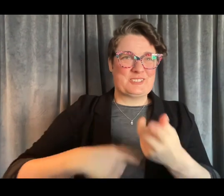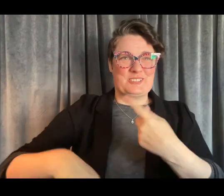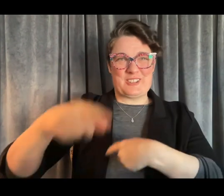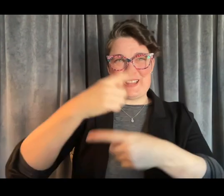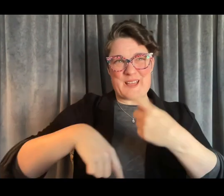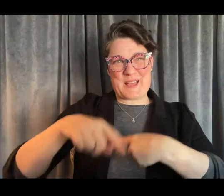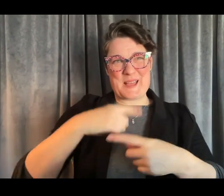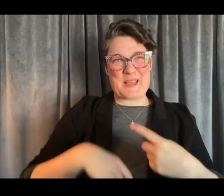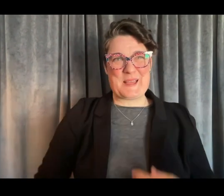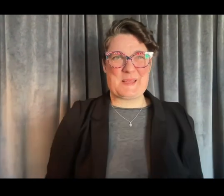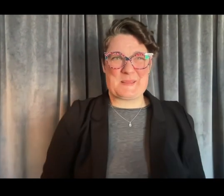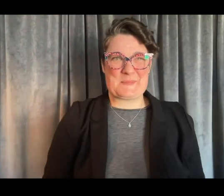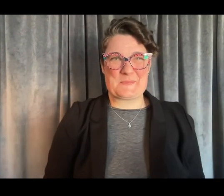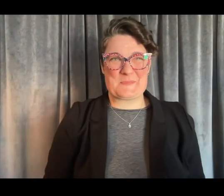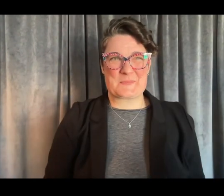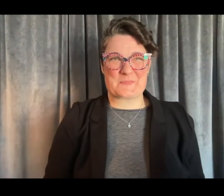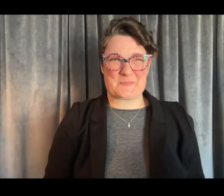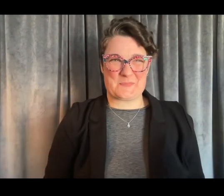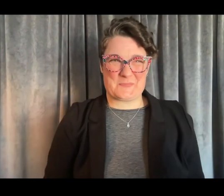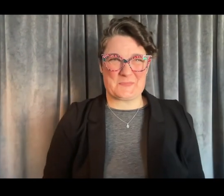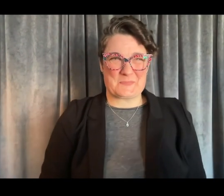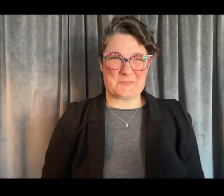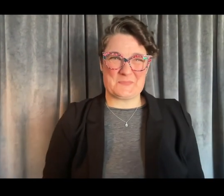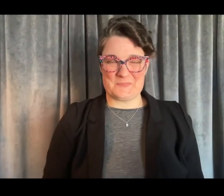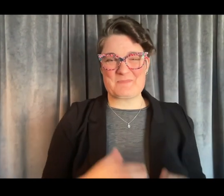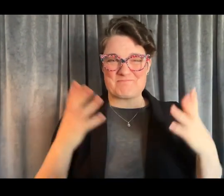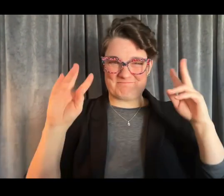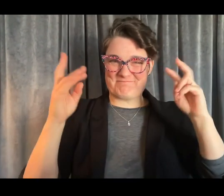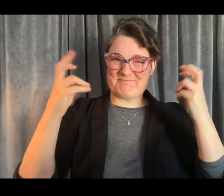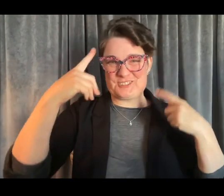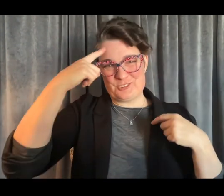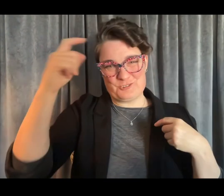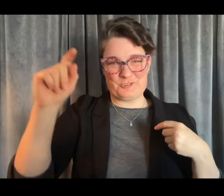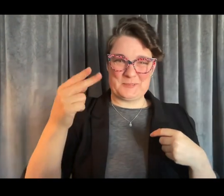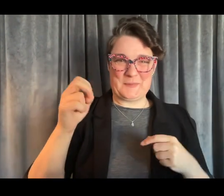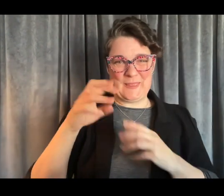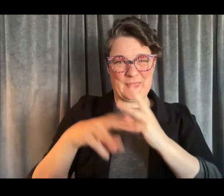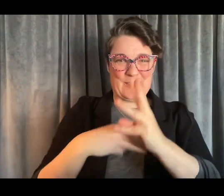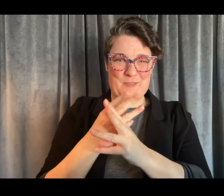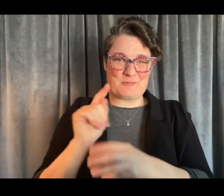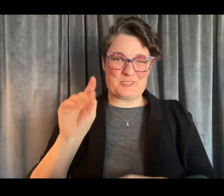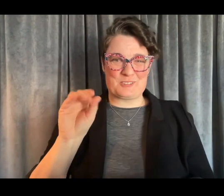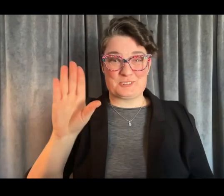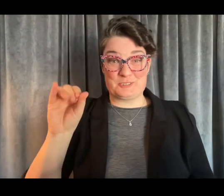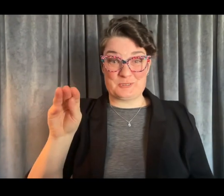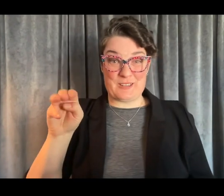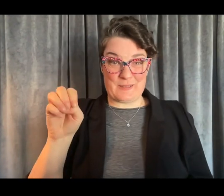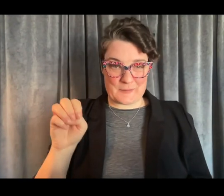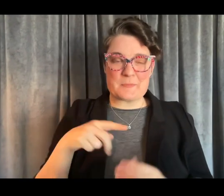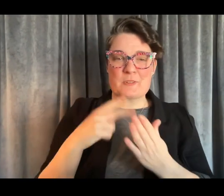Together: to Come. Rebekah: This is dreaming the world to come, a project where we reimagine